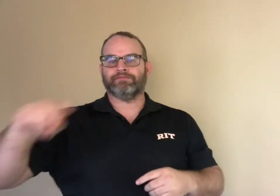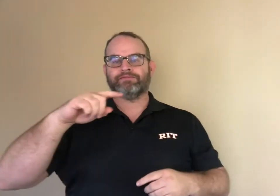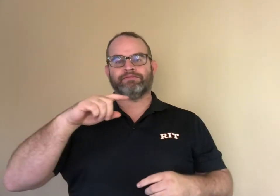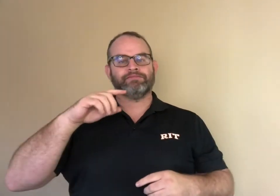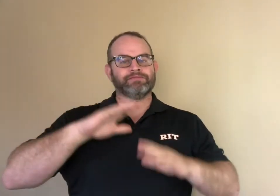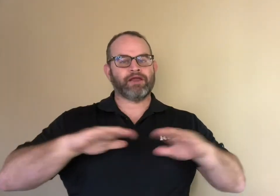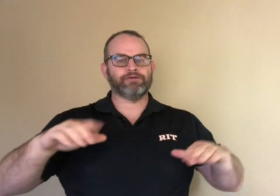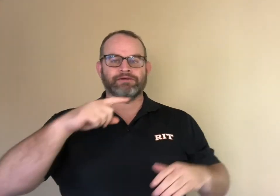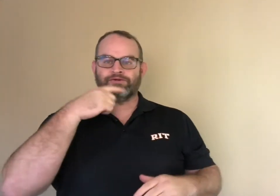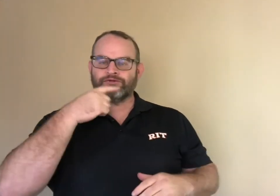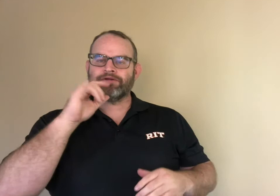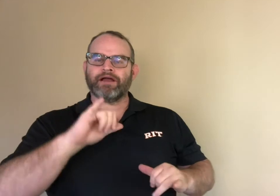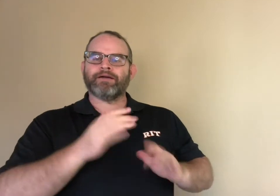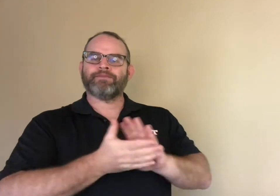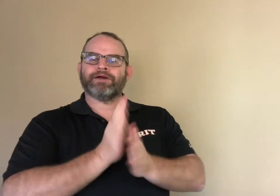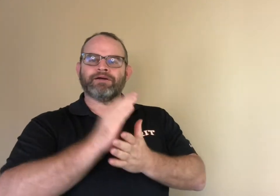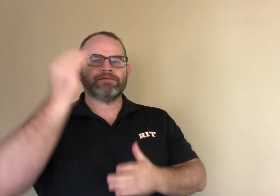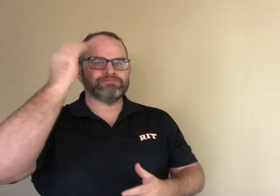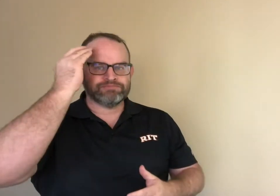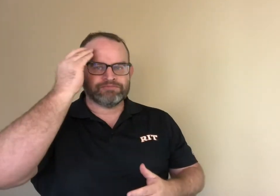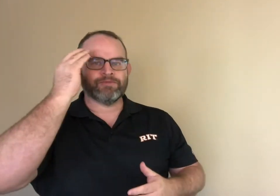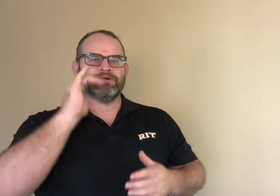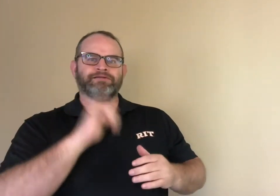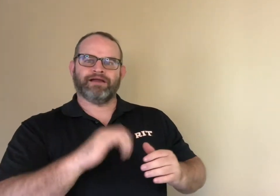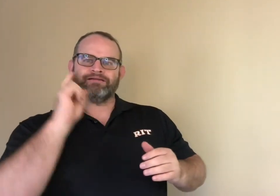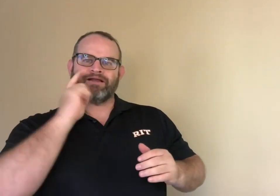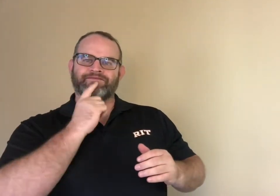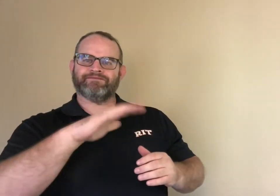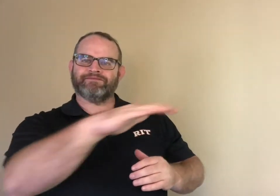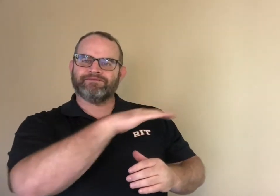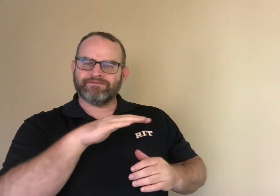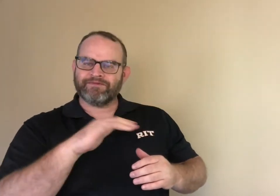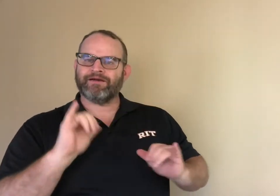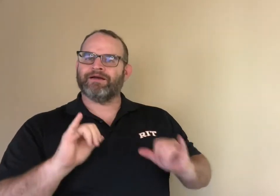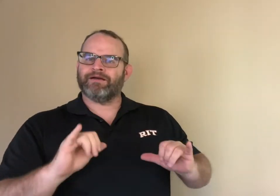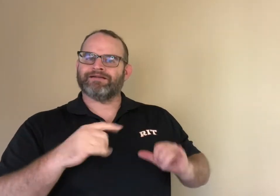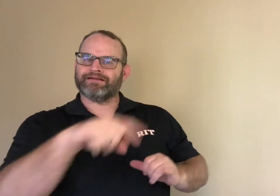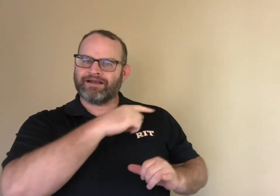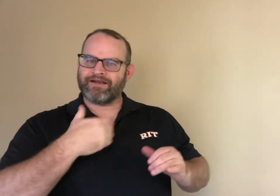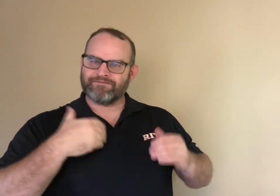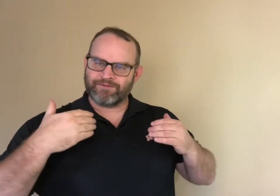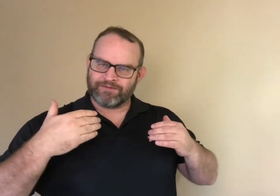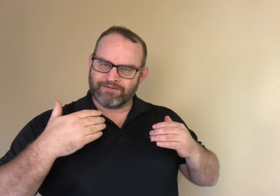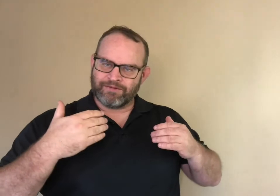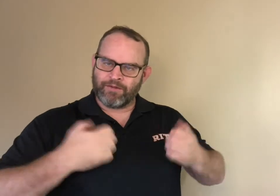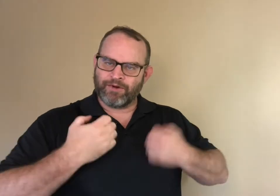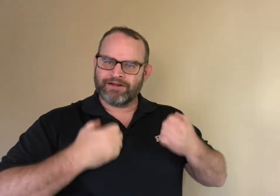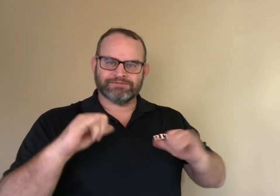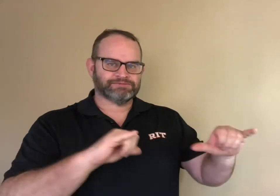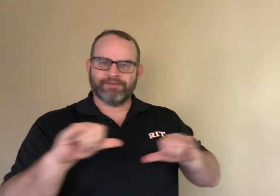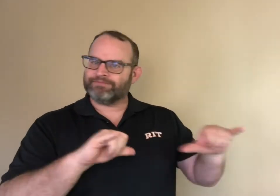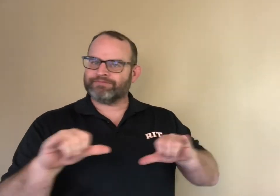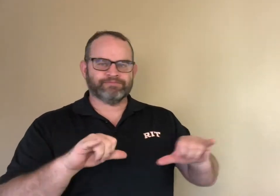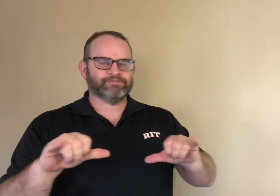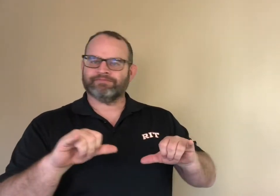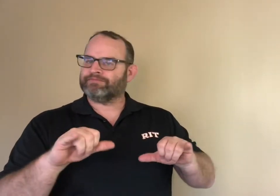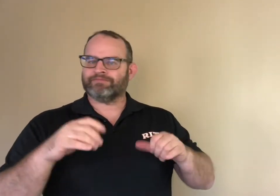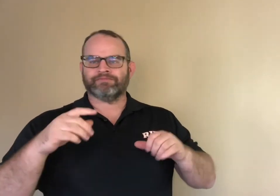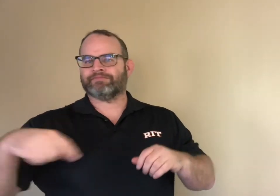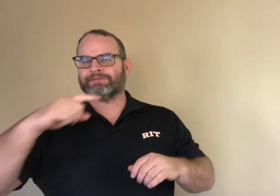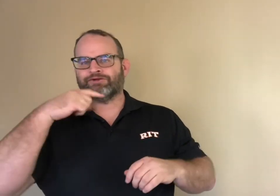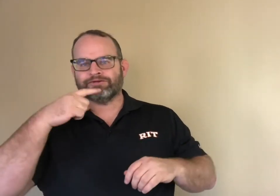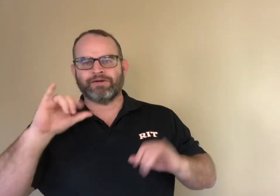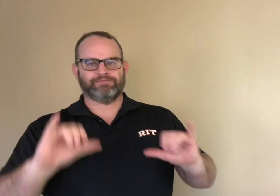And, hearing children can become aware and appreciate the diversity of deaf people who share similar emotions.